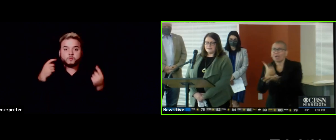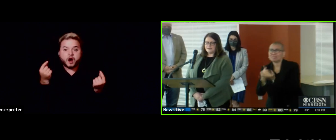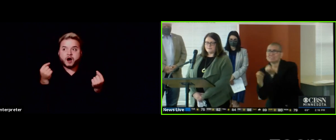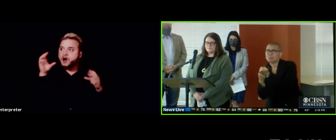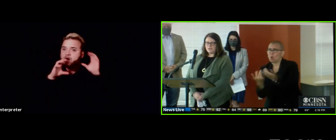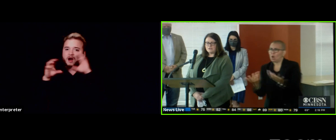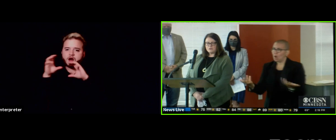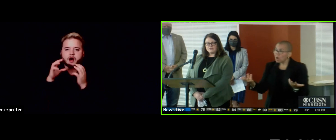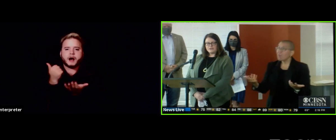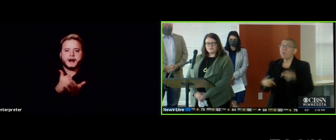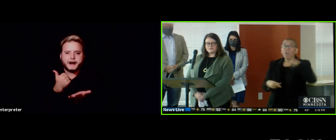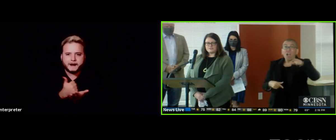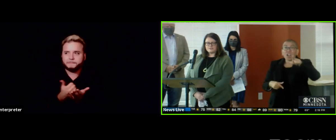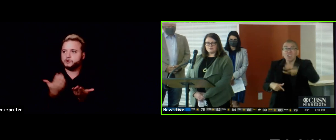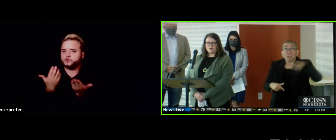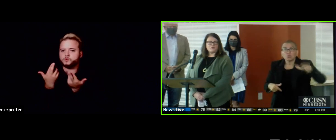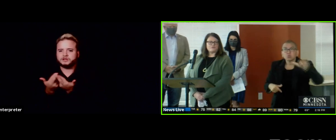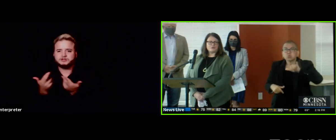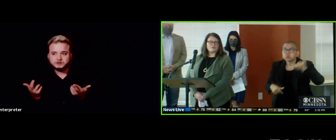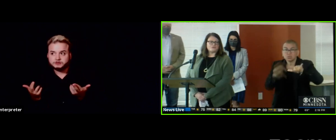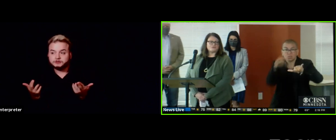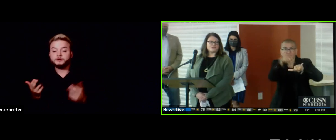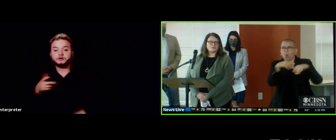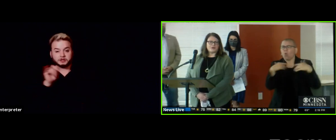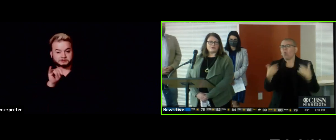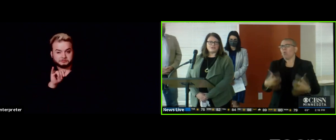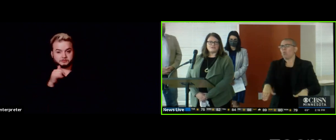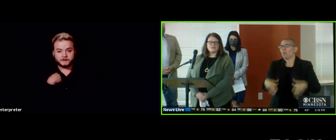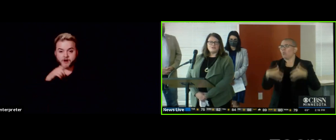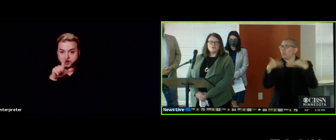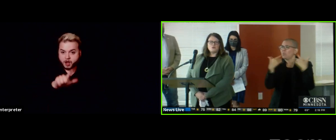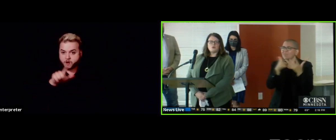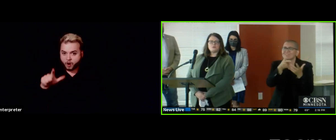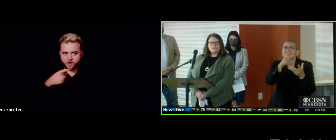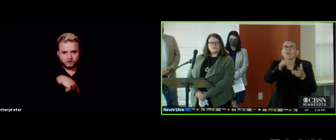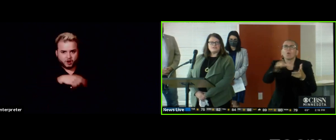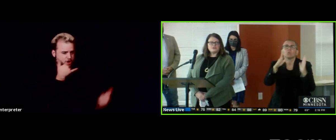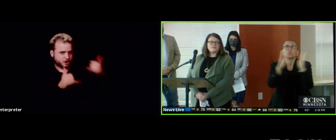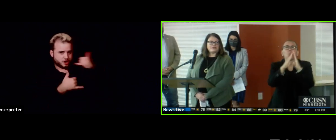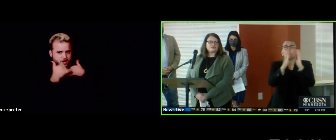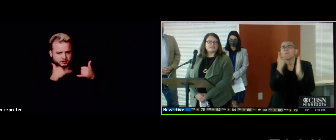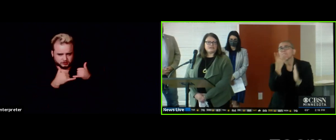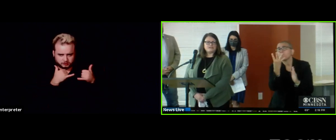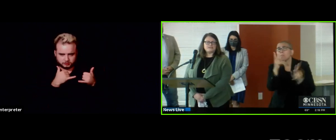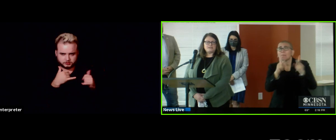landlords of small portfolios of rental properties who are really concerned about their tenants